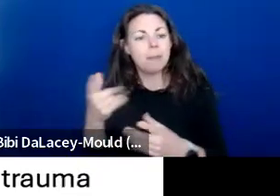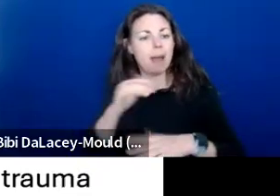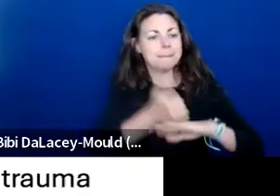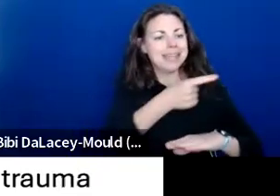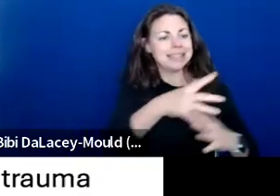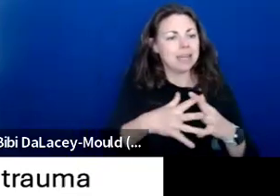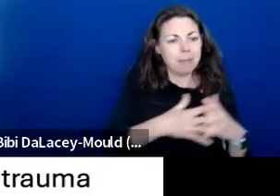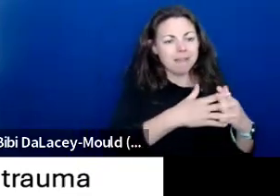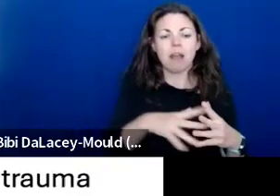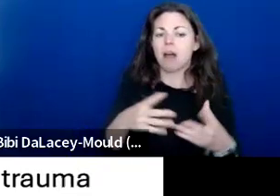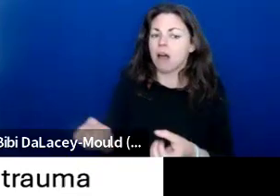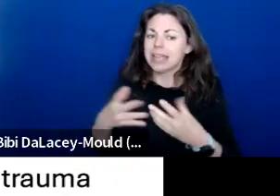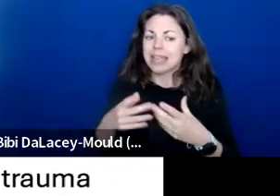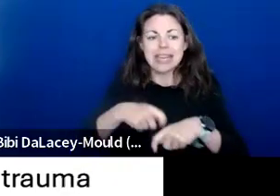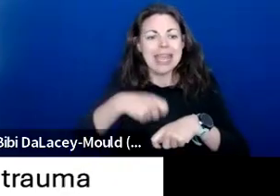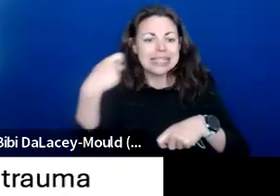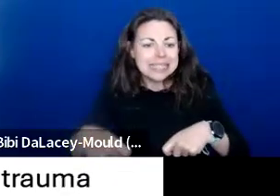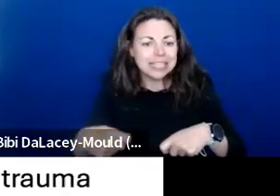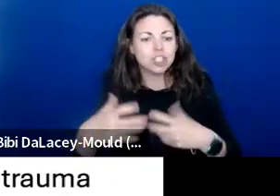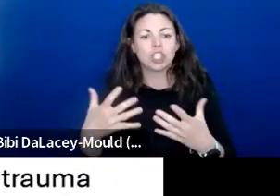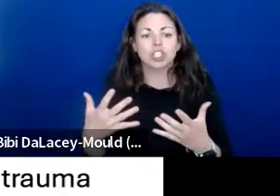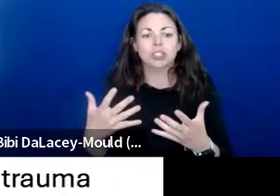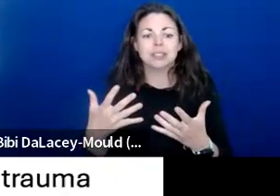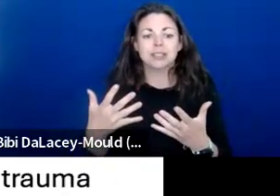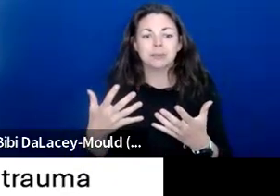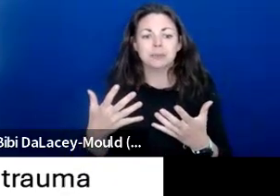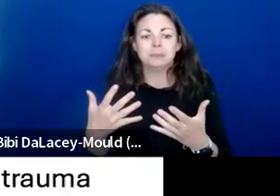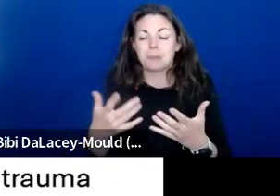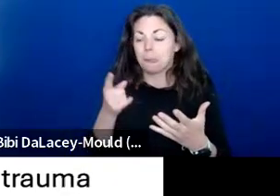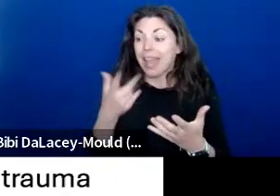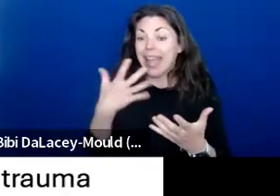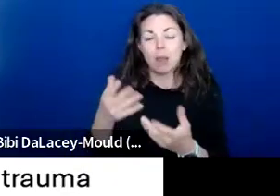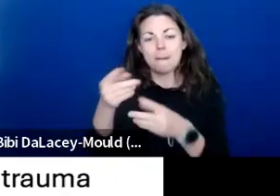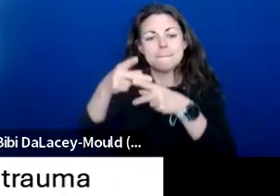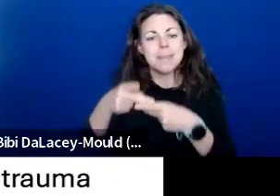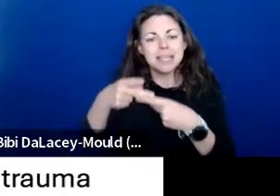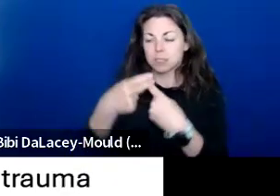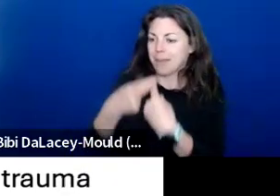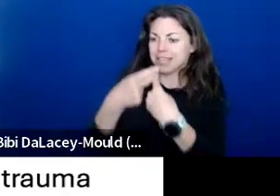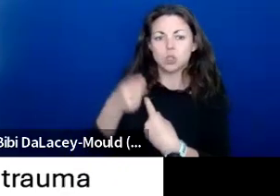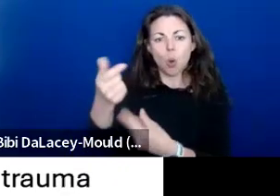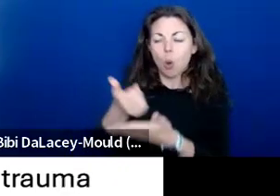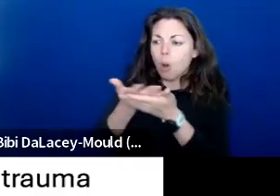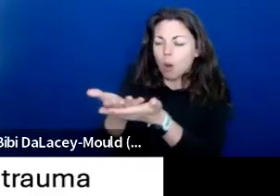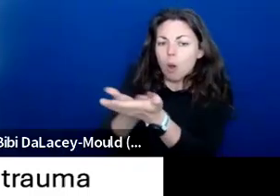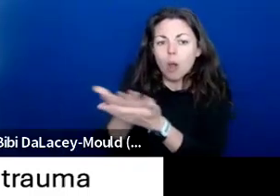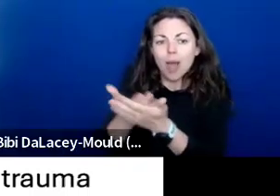and I was able to speak to a study mentor who had experience working with students with chronic illness. And so this all had a huge impact.